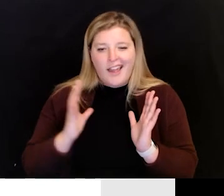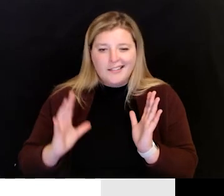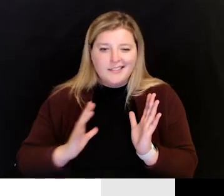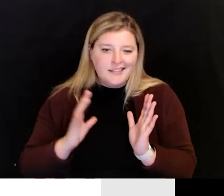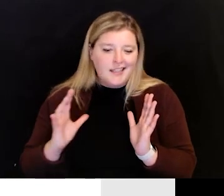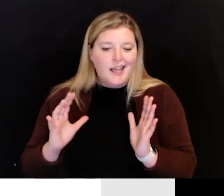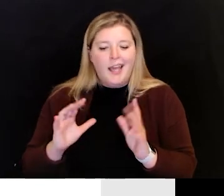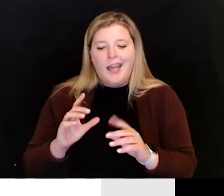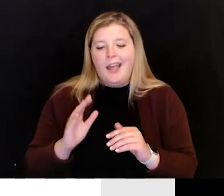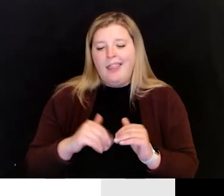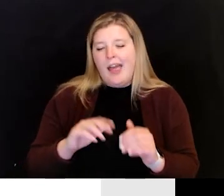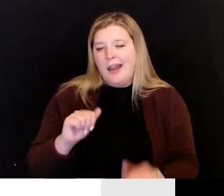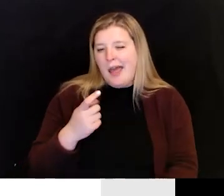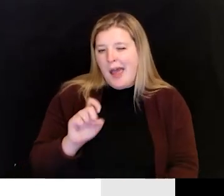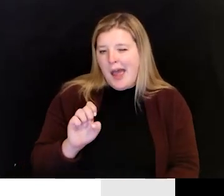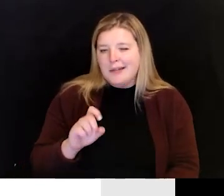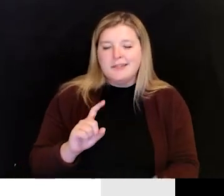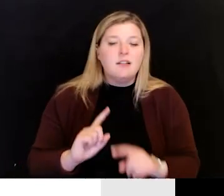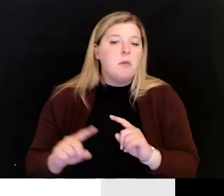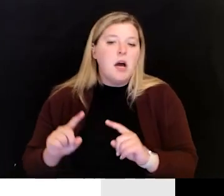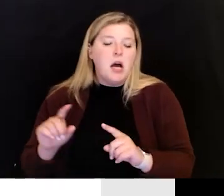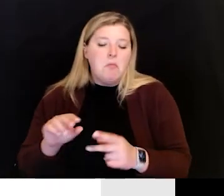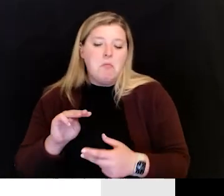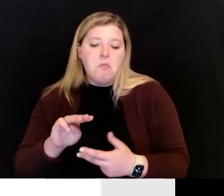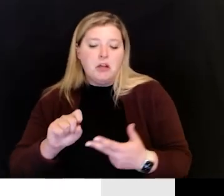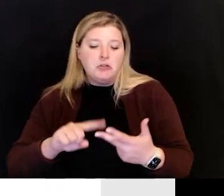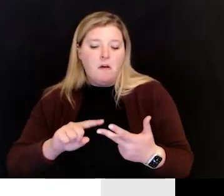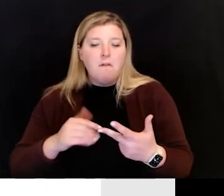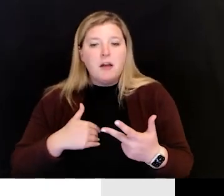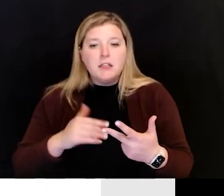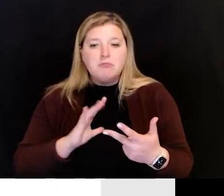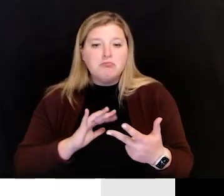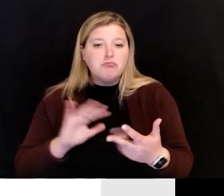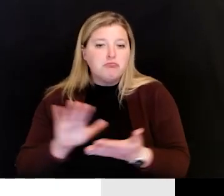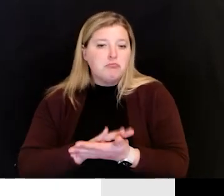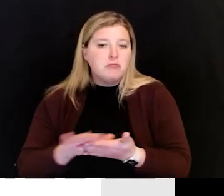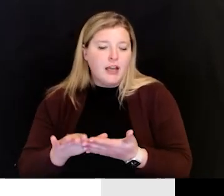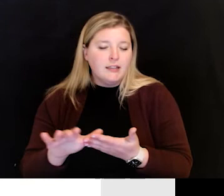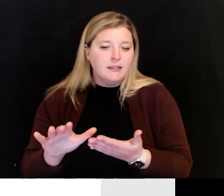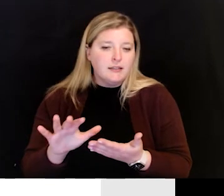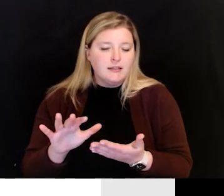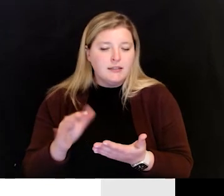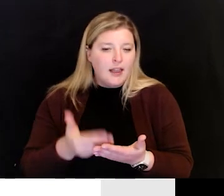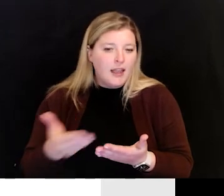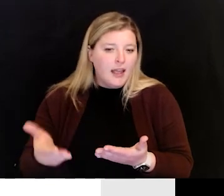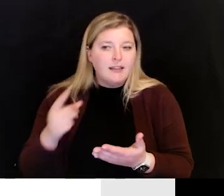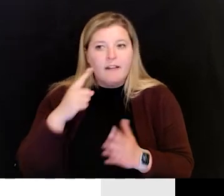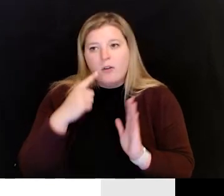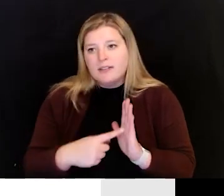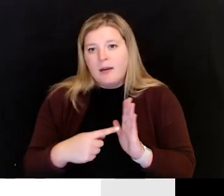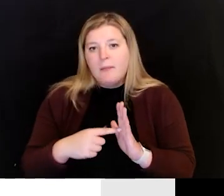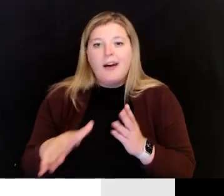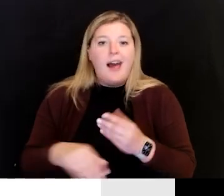but it includes some other nice little features, like adding a tab order checker,